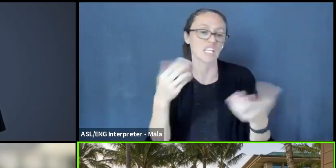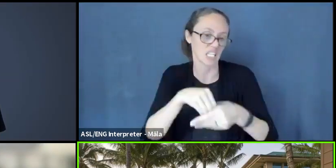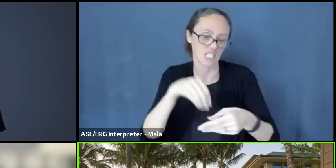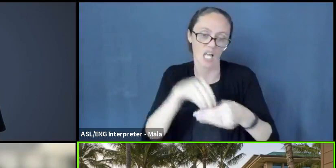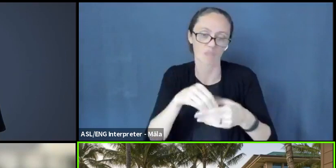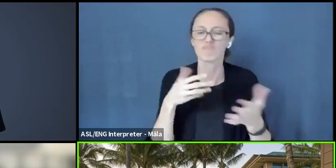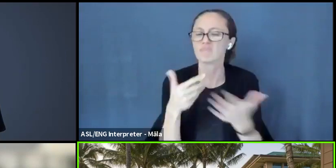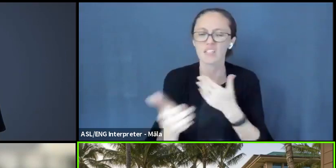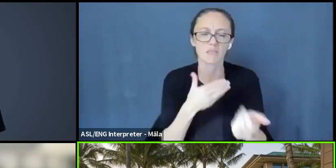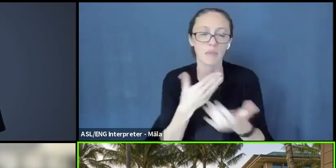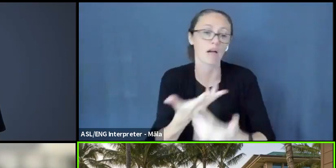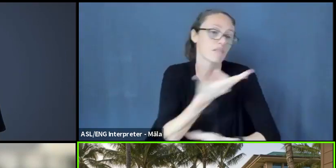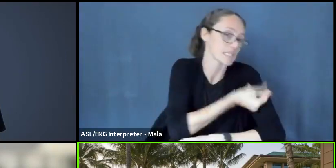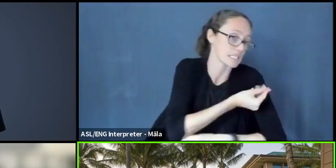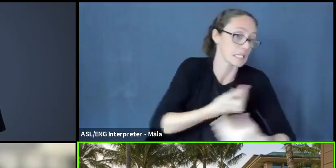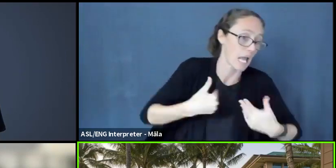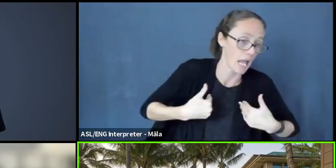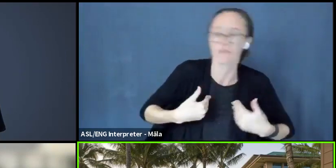status.